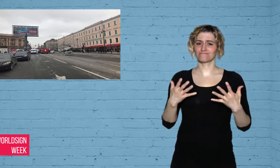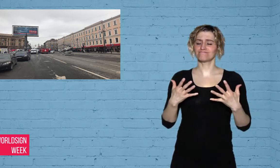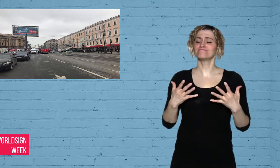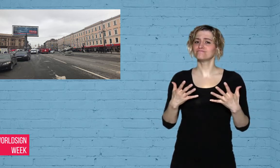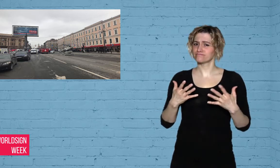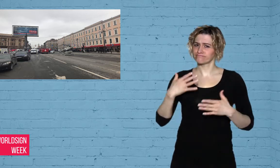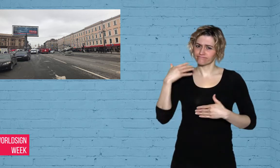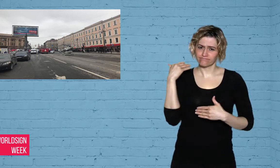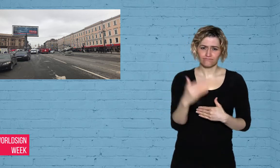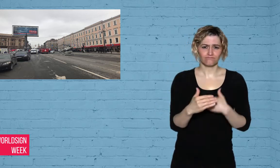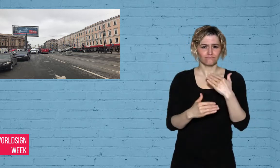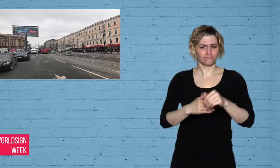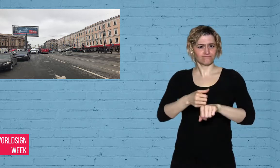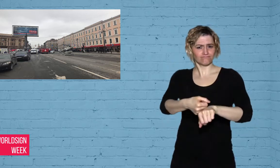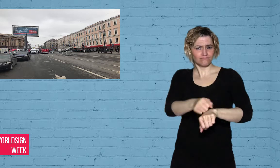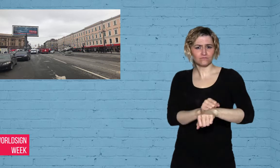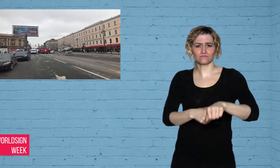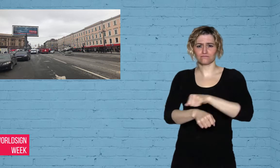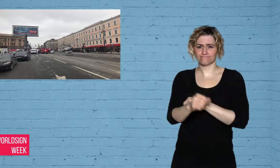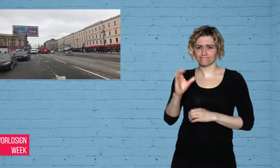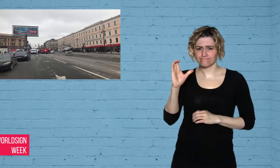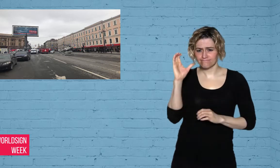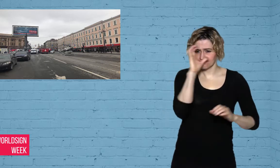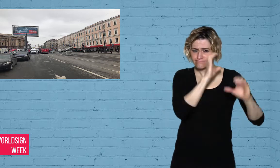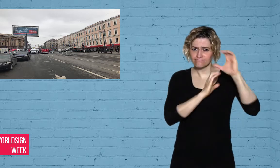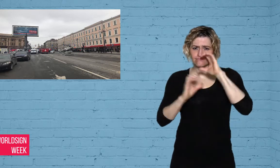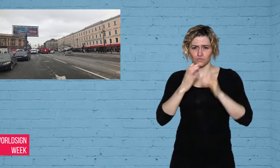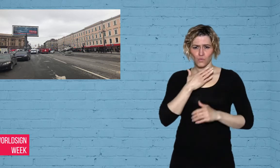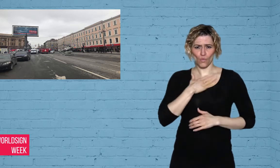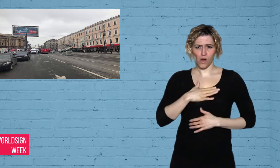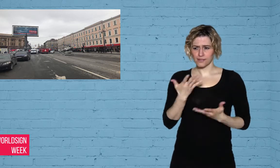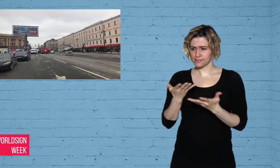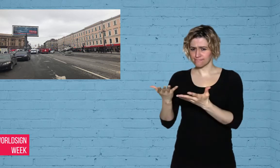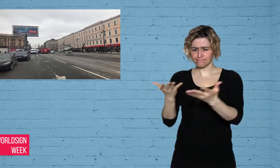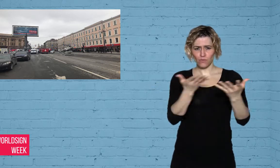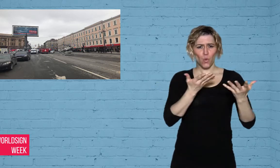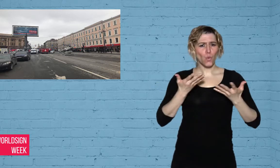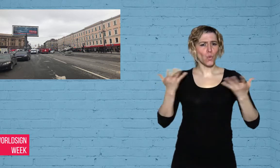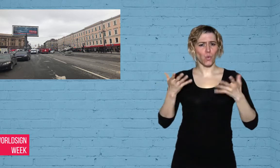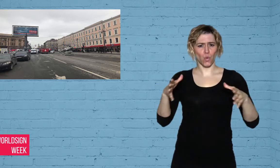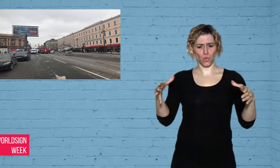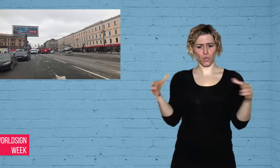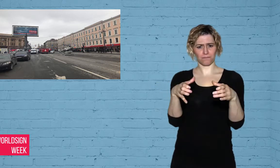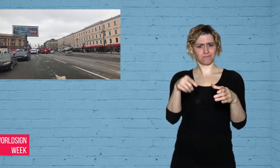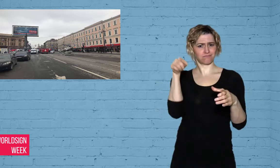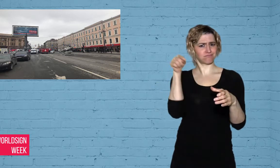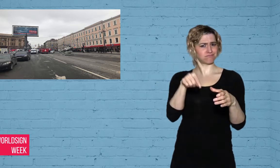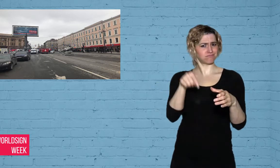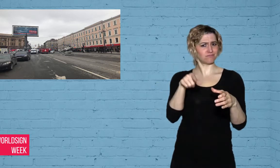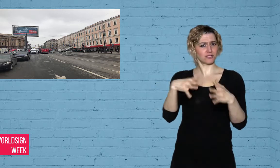Russia continues to search for any